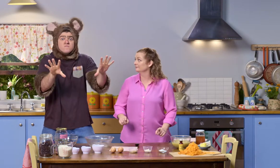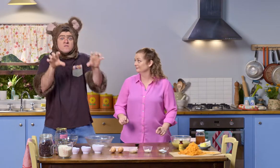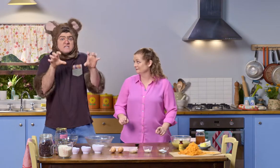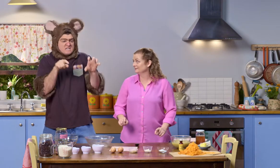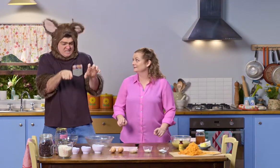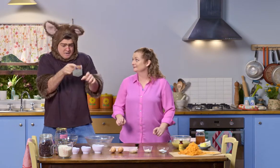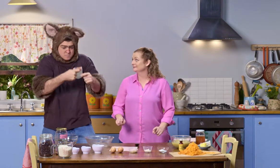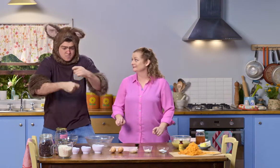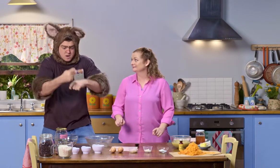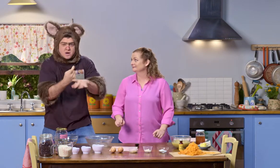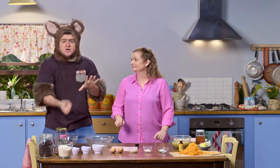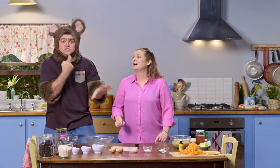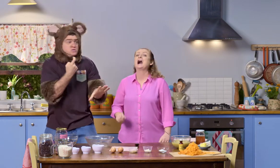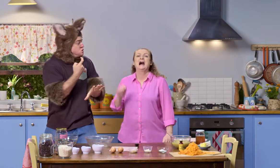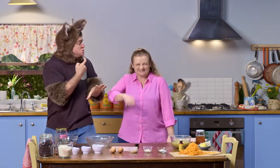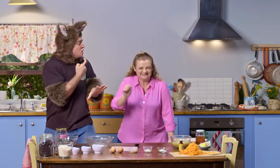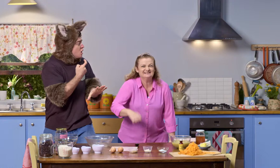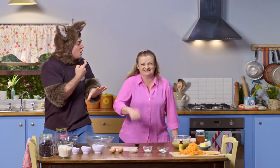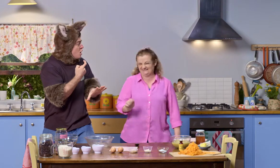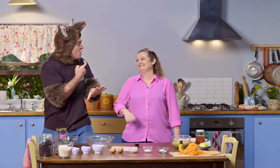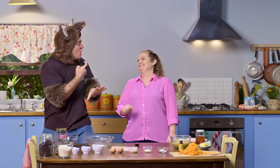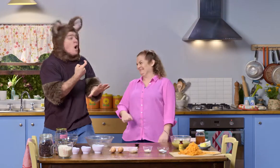it becomes hard. Yes, it does.